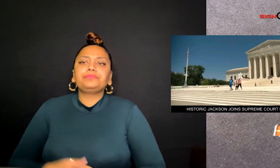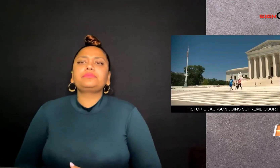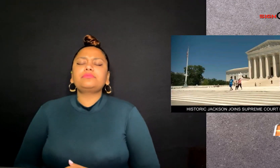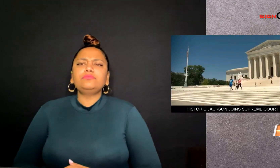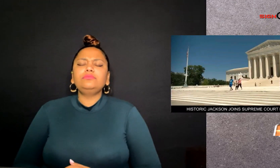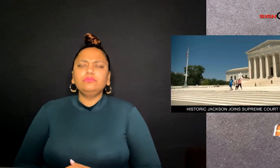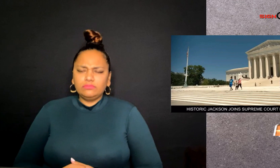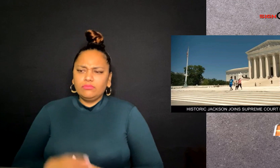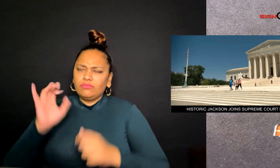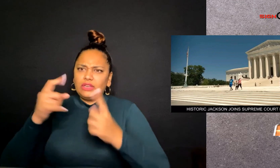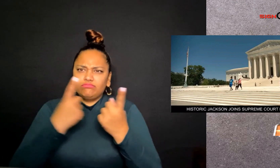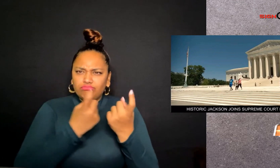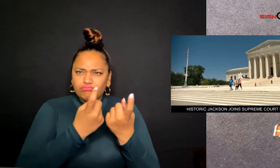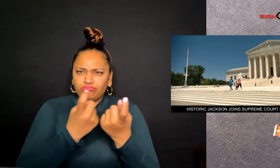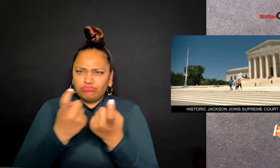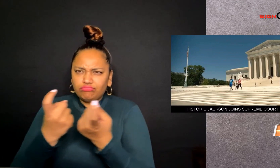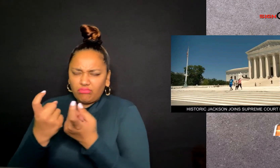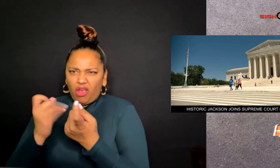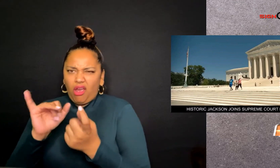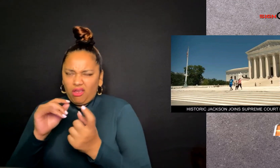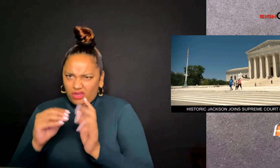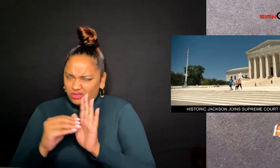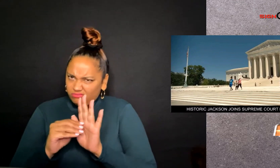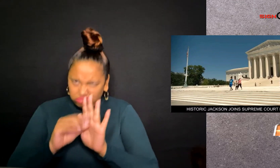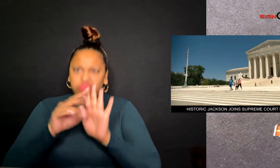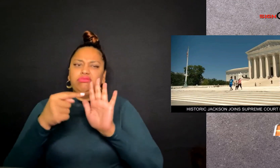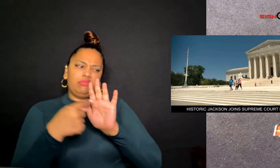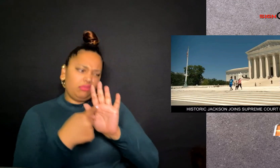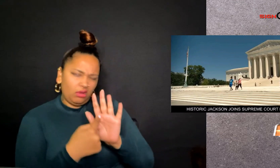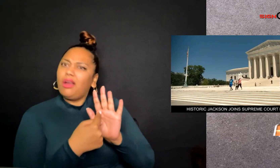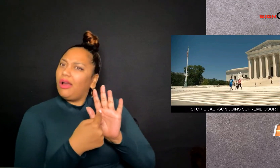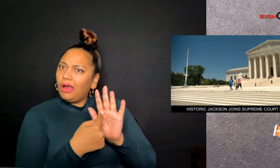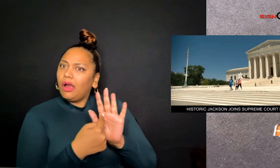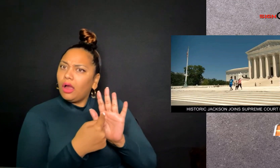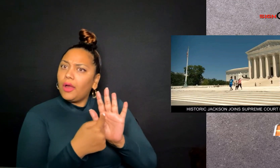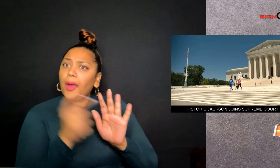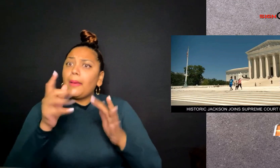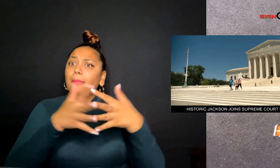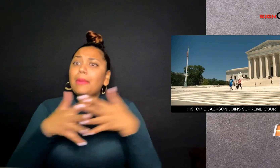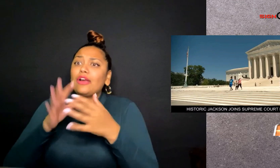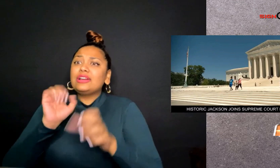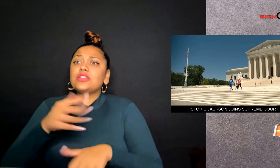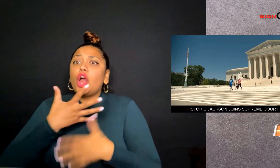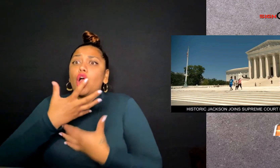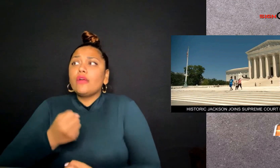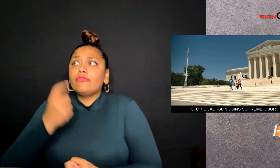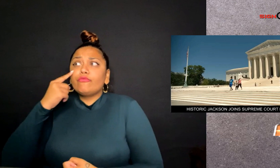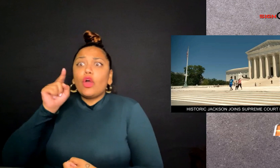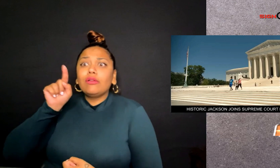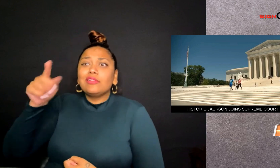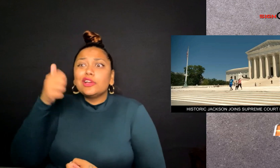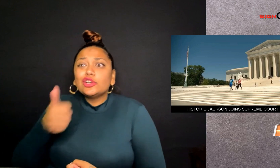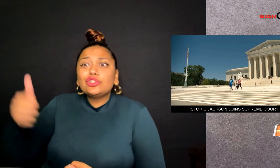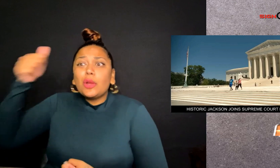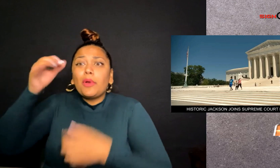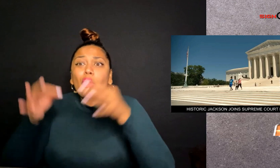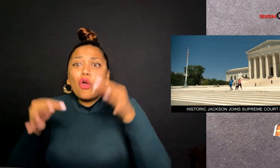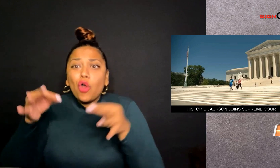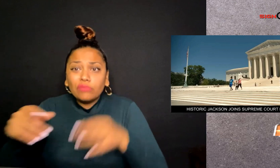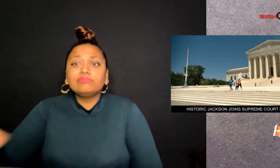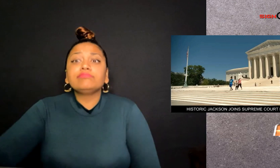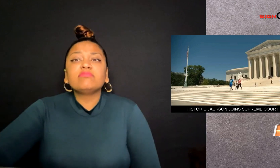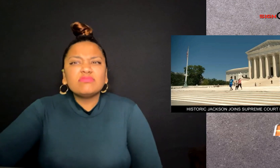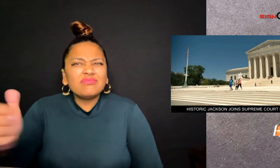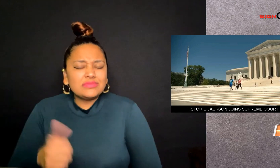history a Gallup poll reveals American's confidence